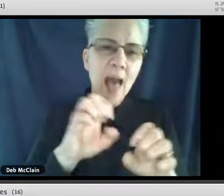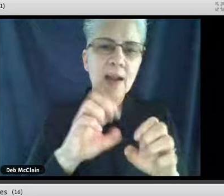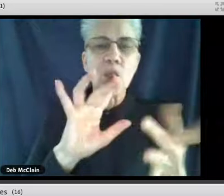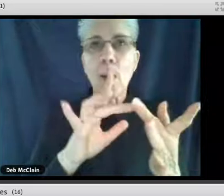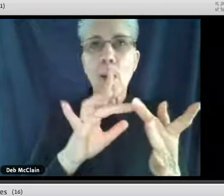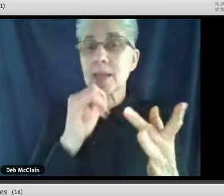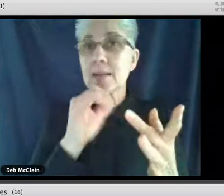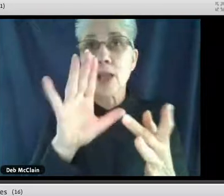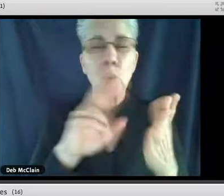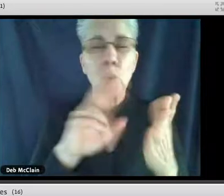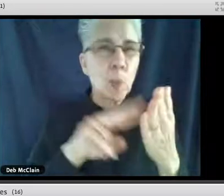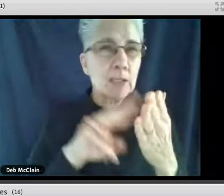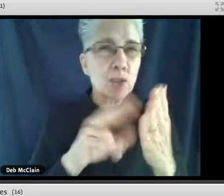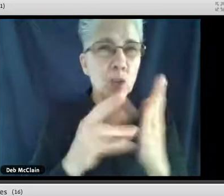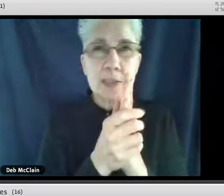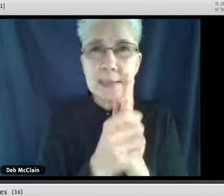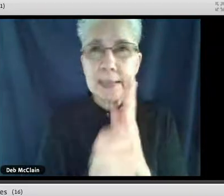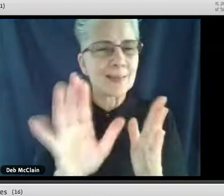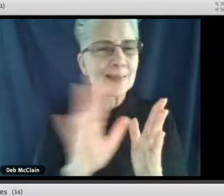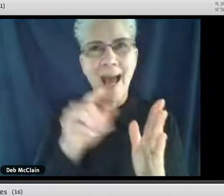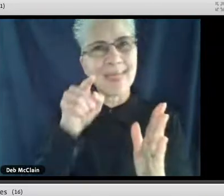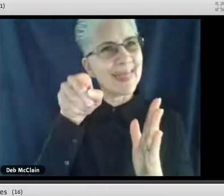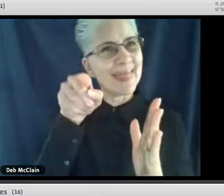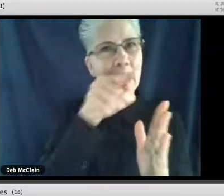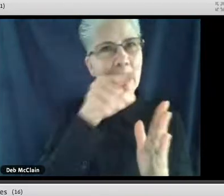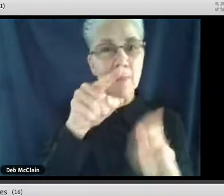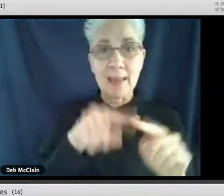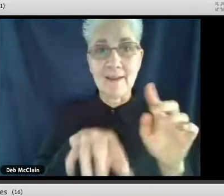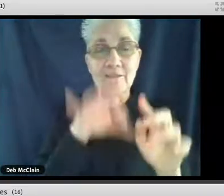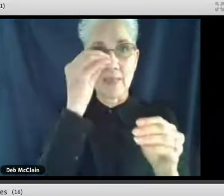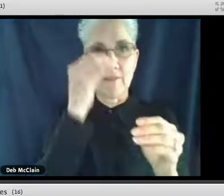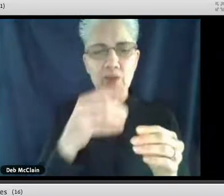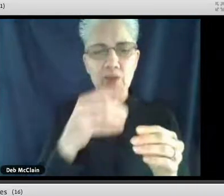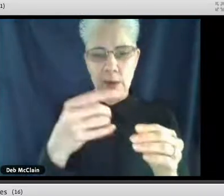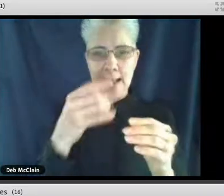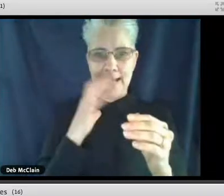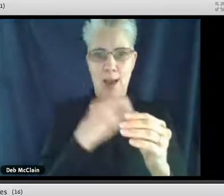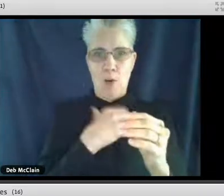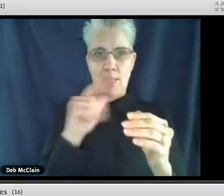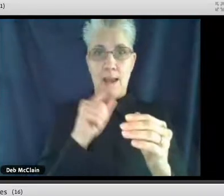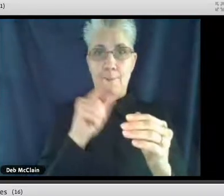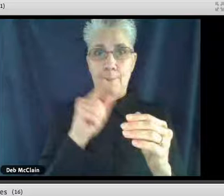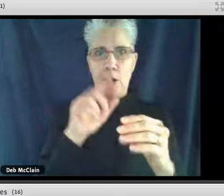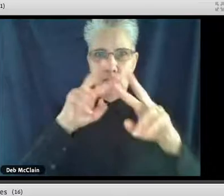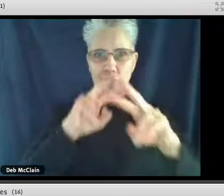You want to make that clear that it's not them when they can't find the information. It's you. It's me, not you, right?